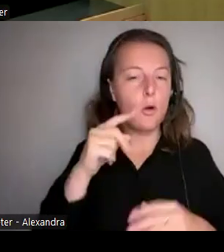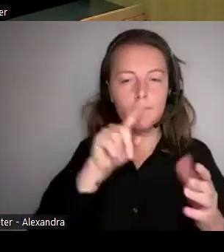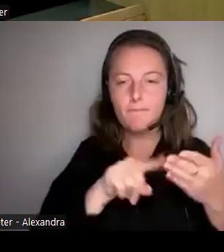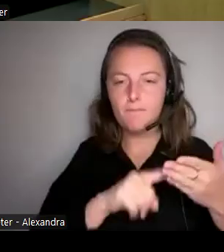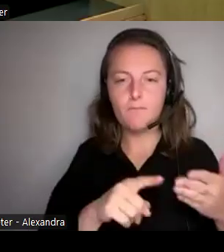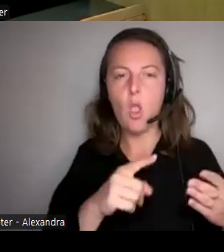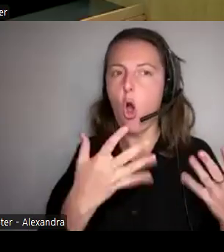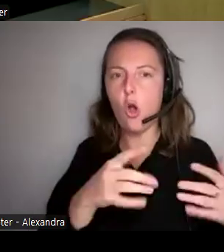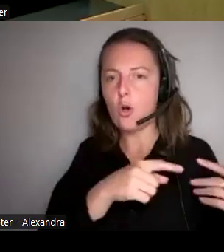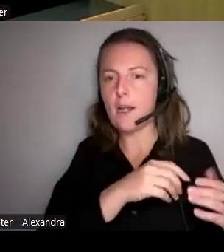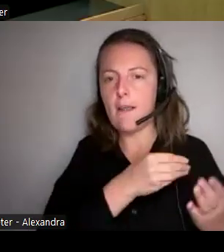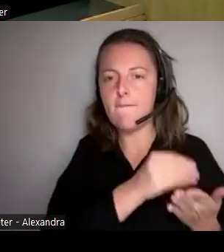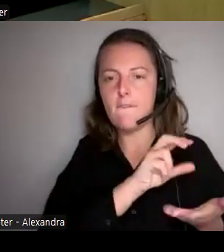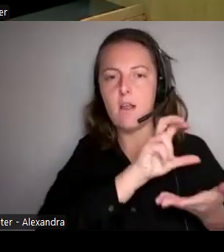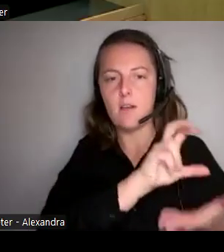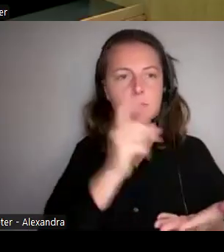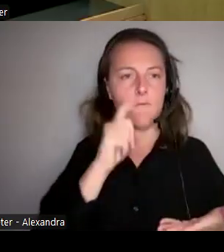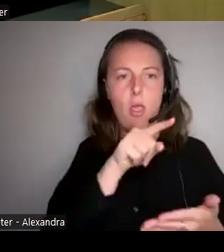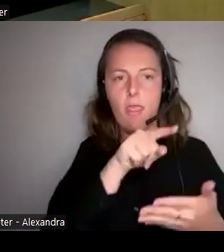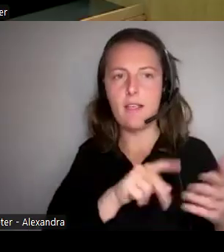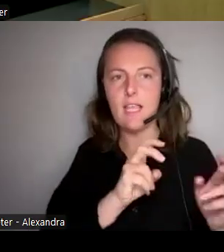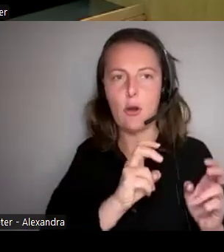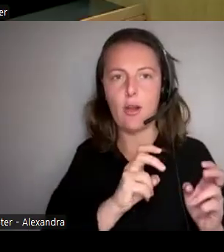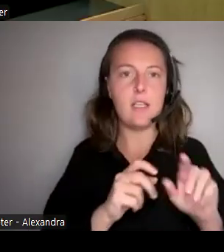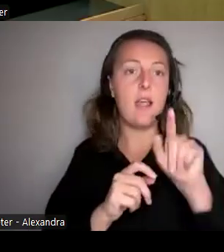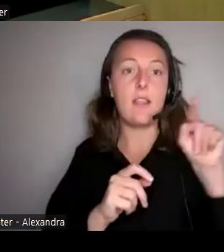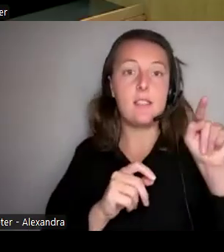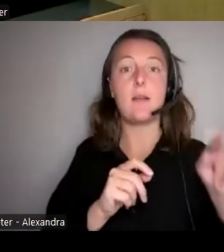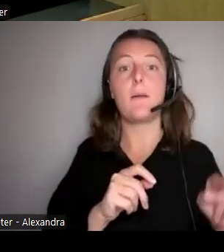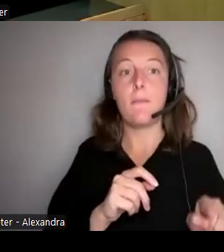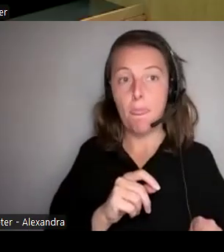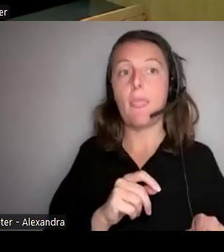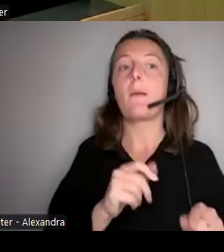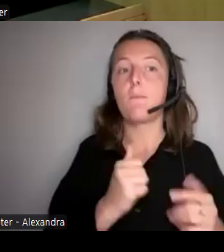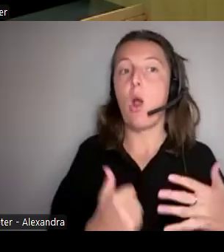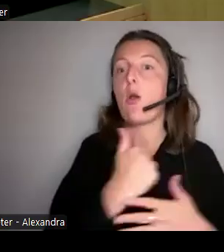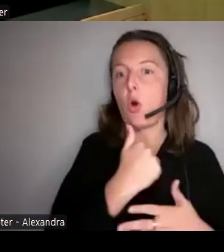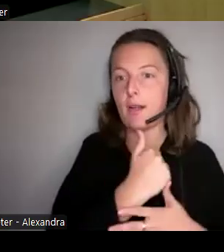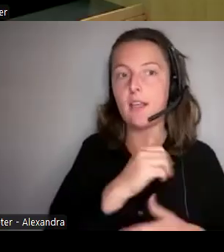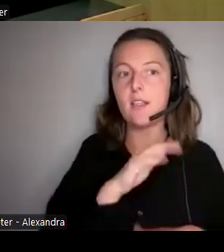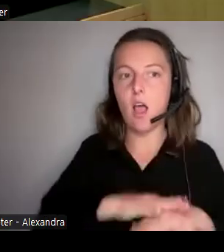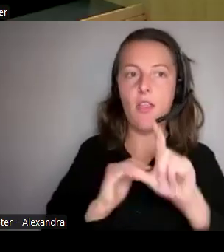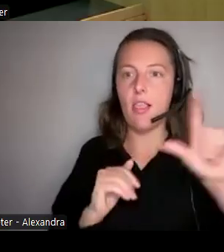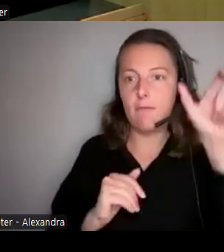main priorities down on the the left side or the left column um uh around what we've been doing